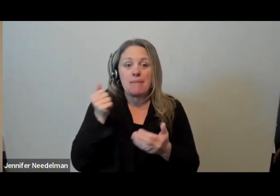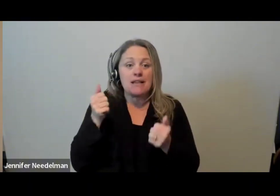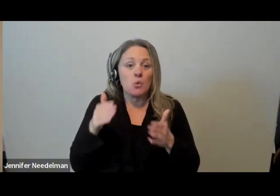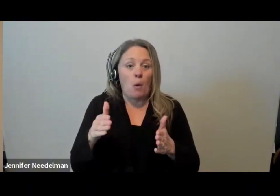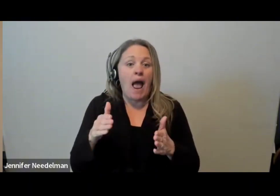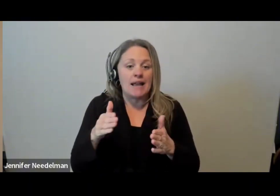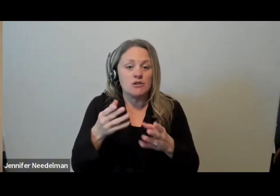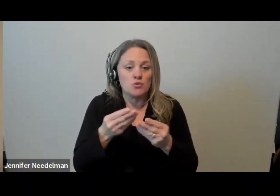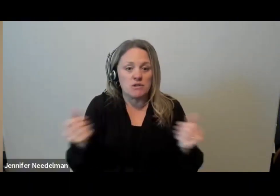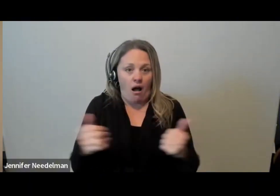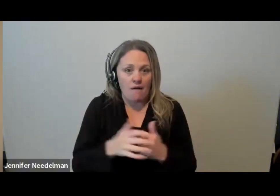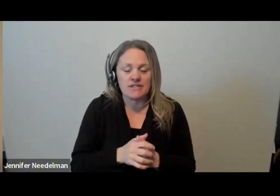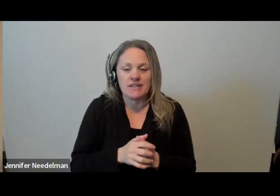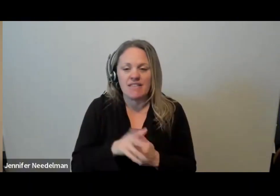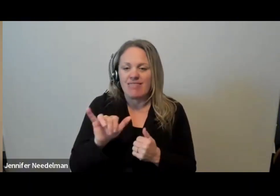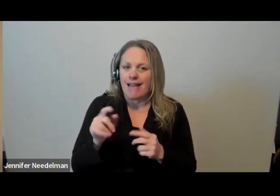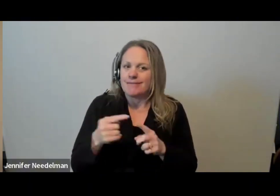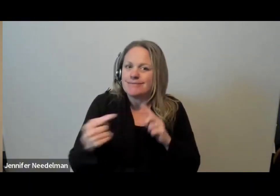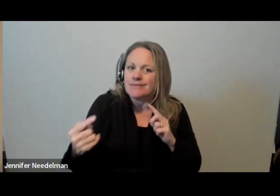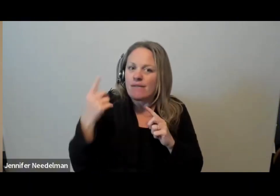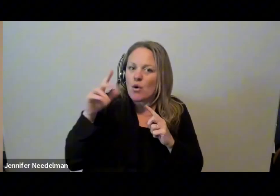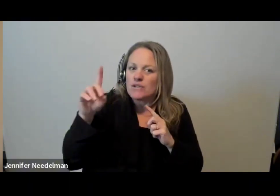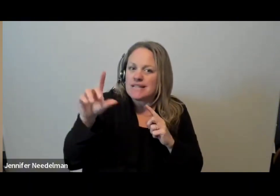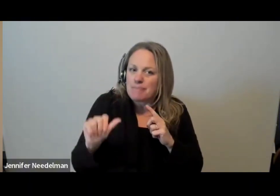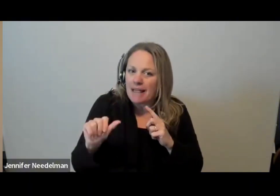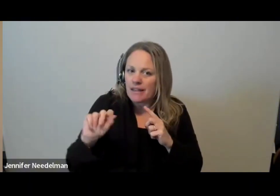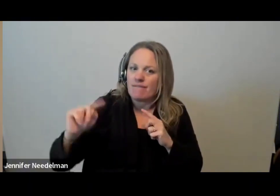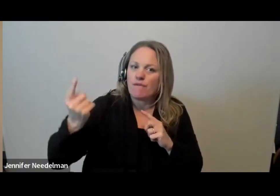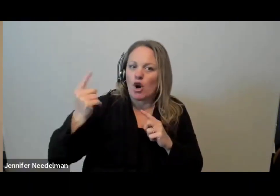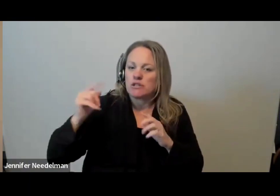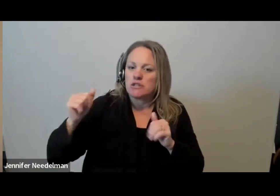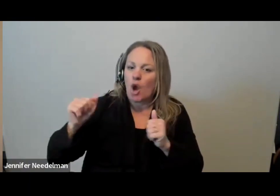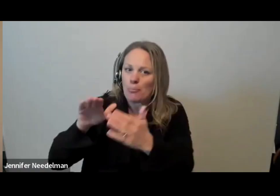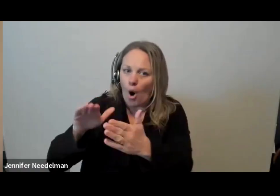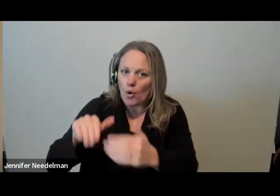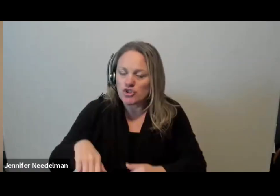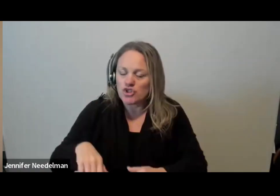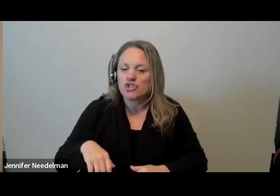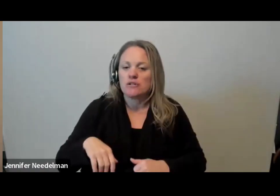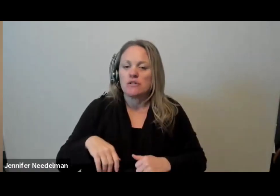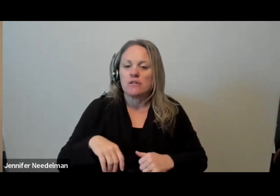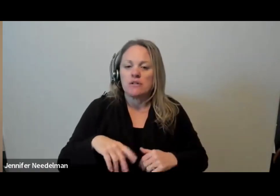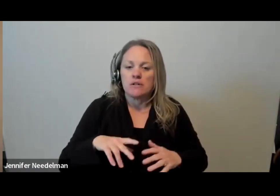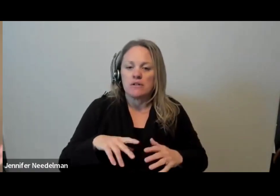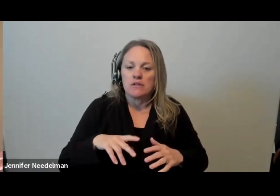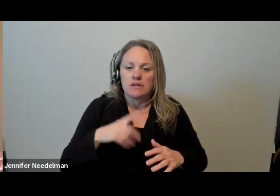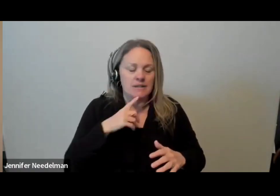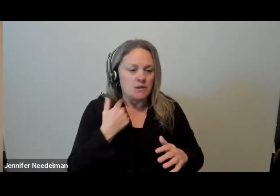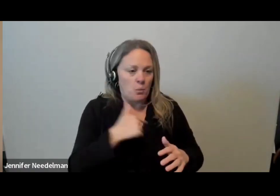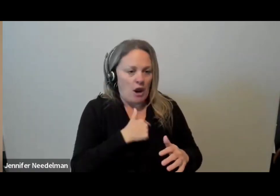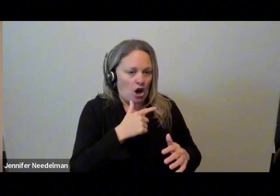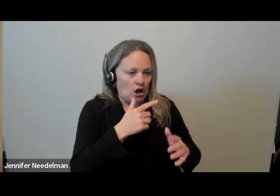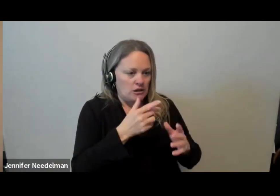That's in contrast to, like, a disability-first approach, saying we're gonna solve the game for blindness.